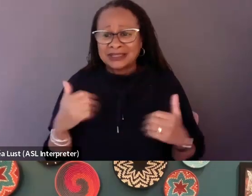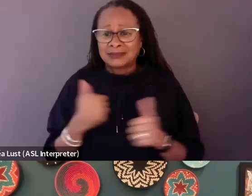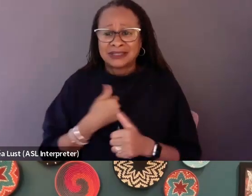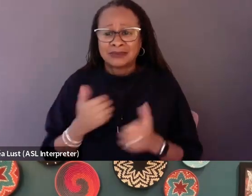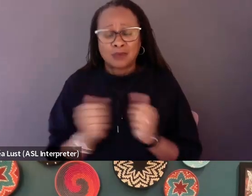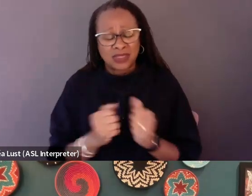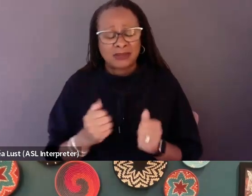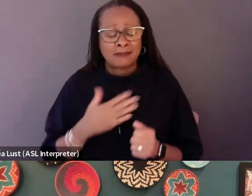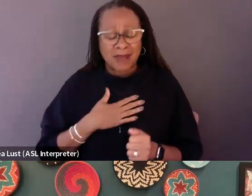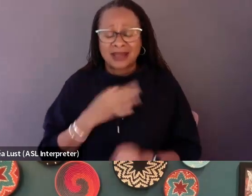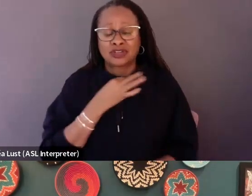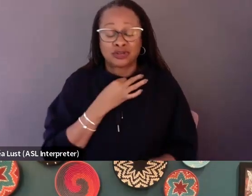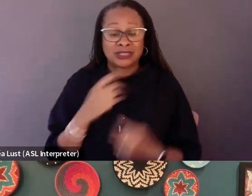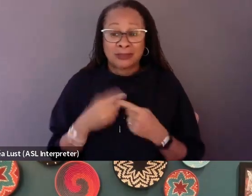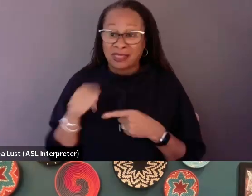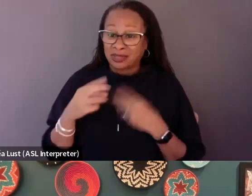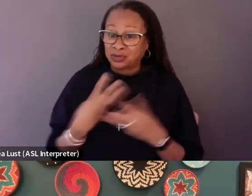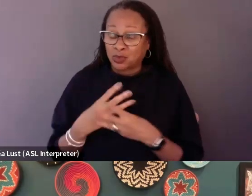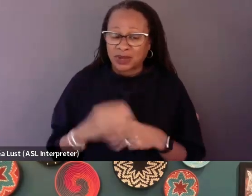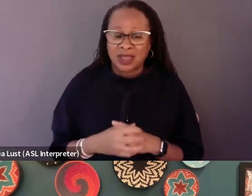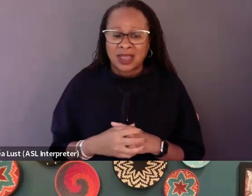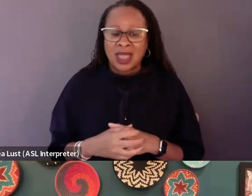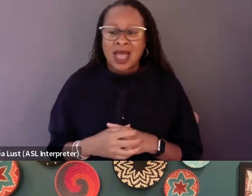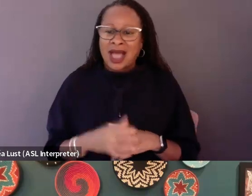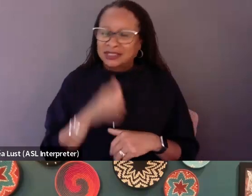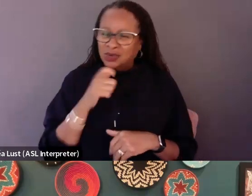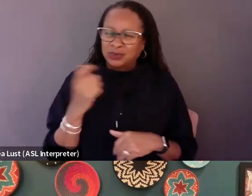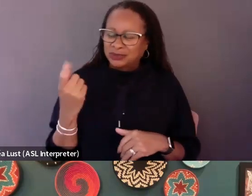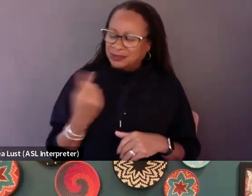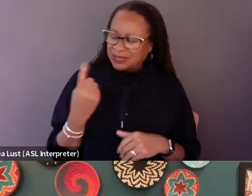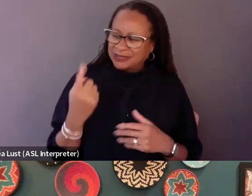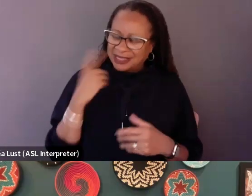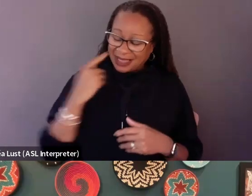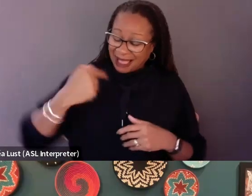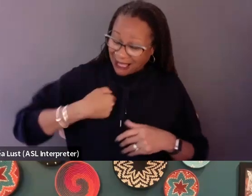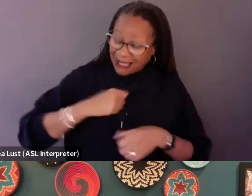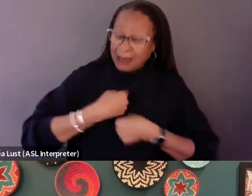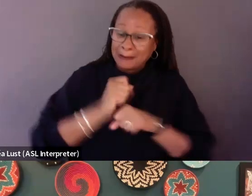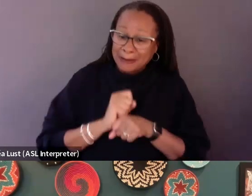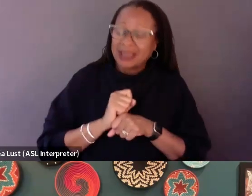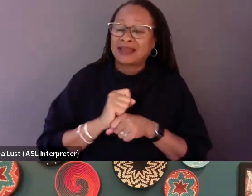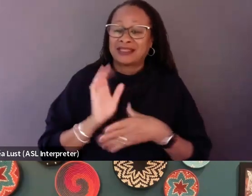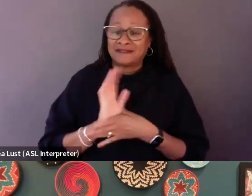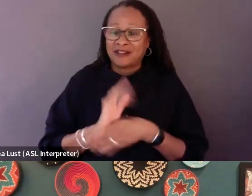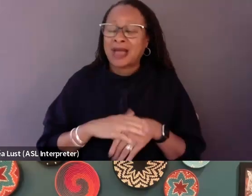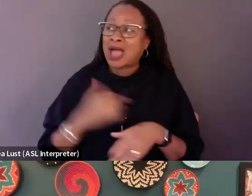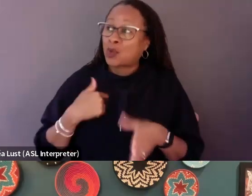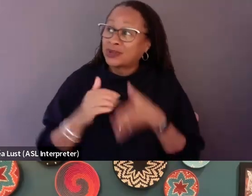I don't sometimes think I have made those film, I think like I was led by the nose and I just basically showed up every day.